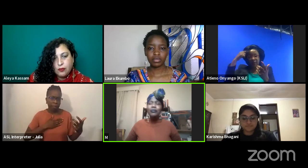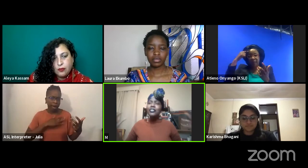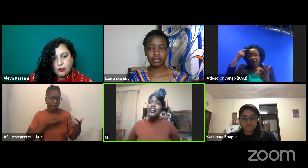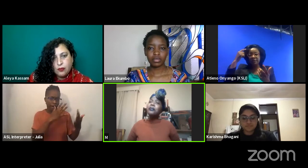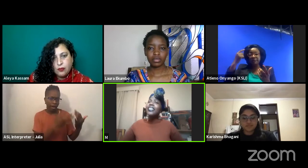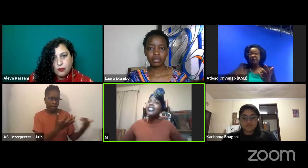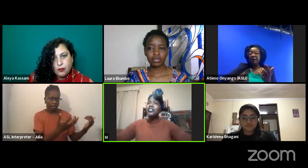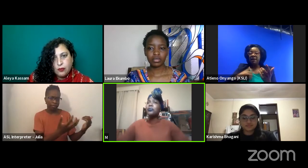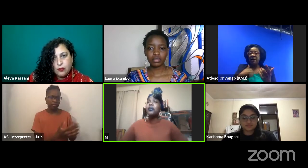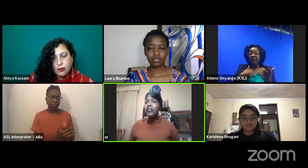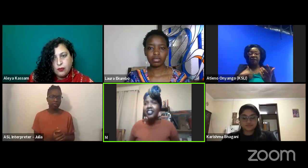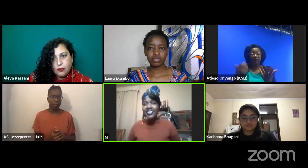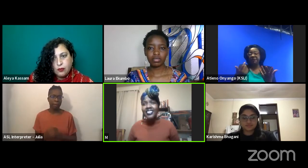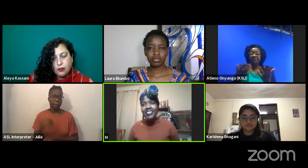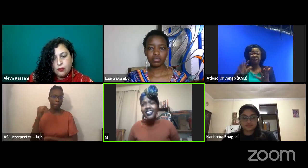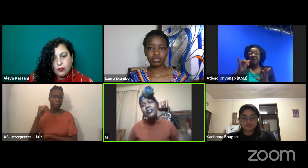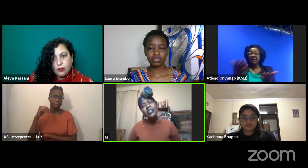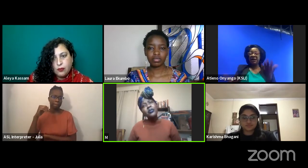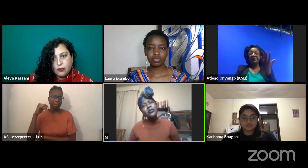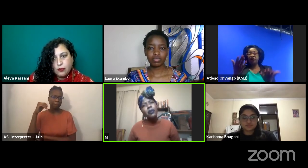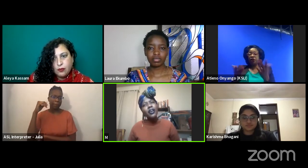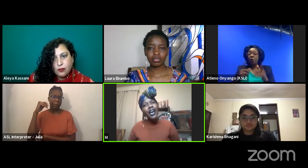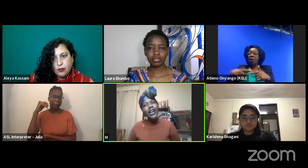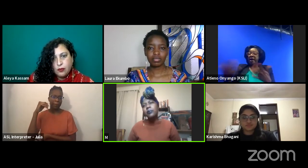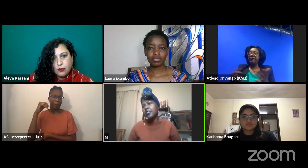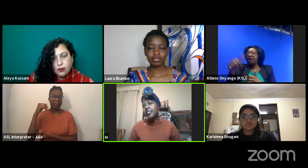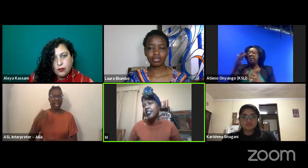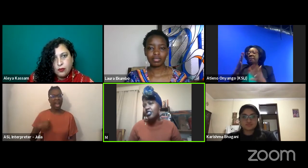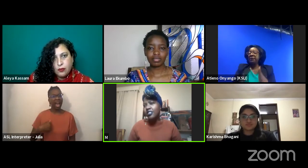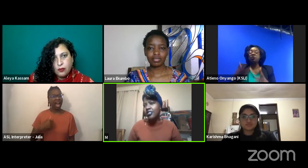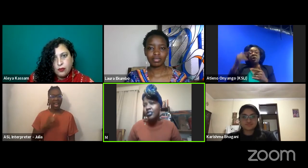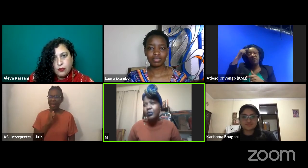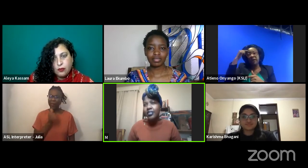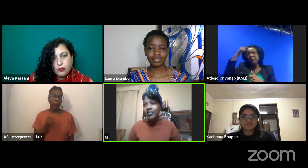I'm terrible at gauging what everyone else is thinking 'cause they don't pay as much attention to it